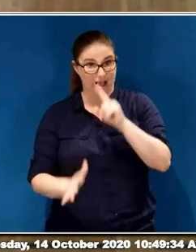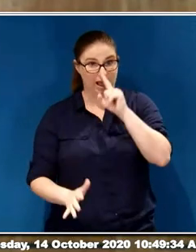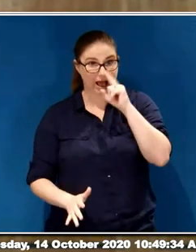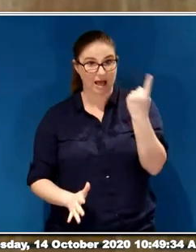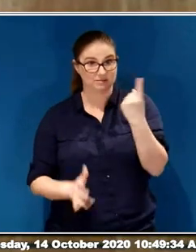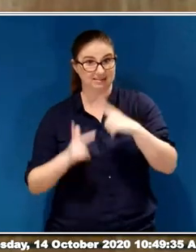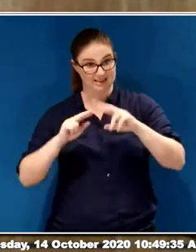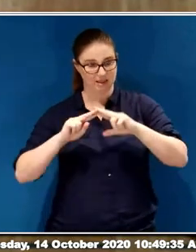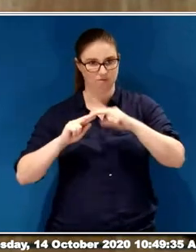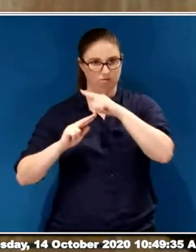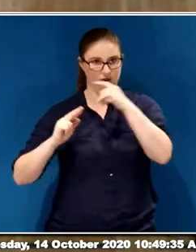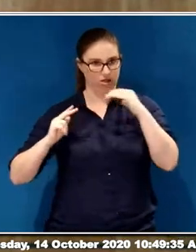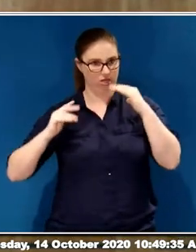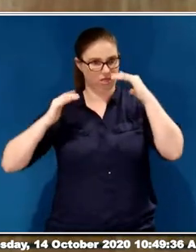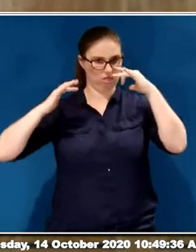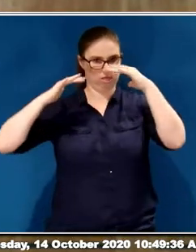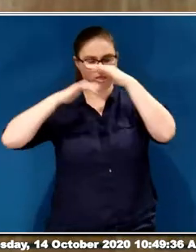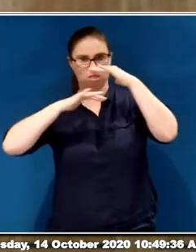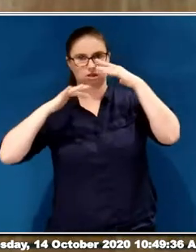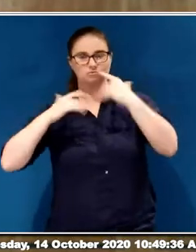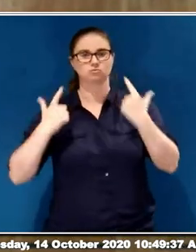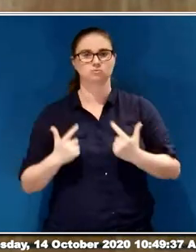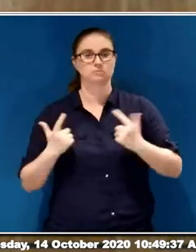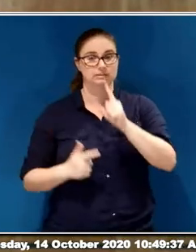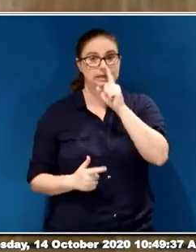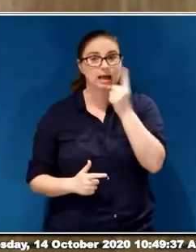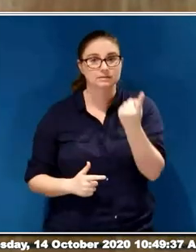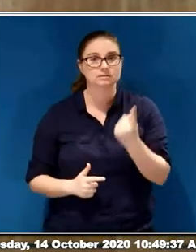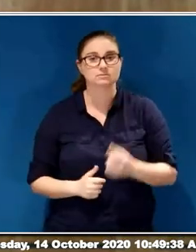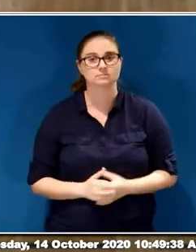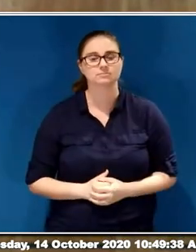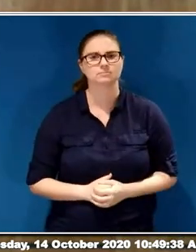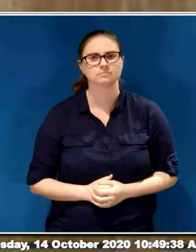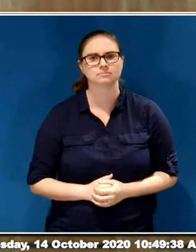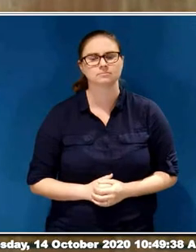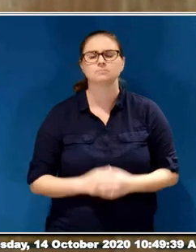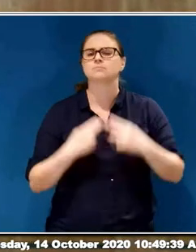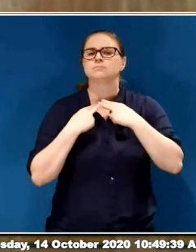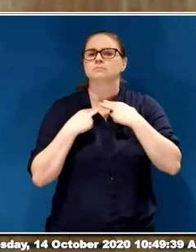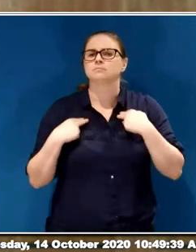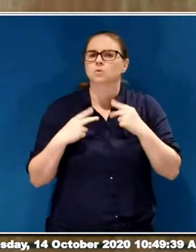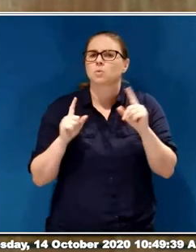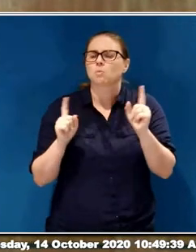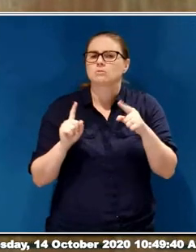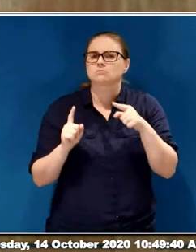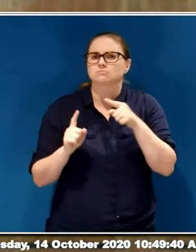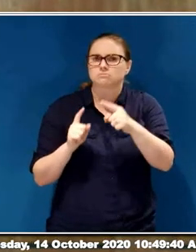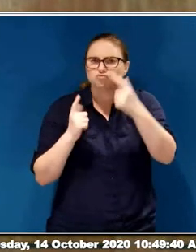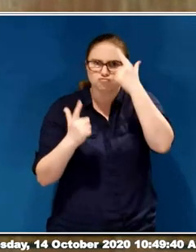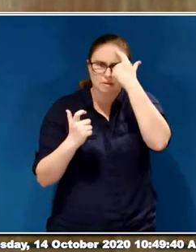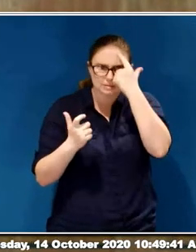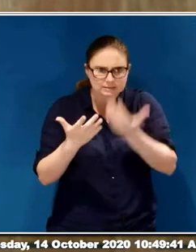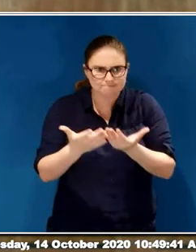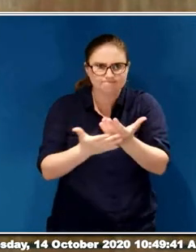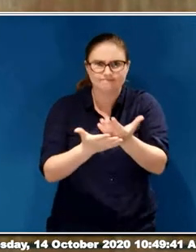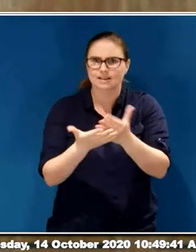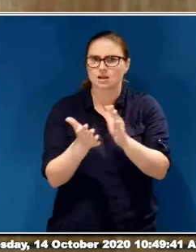Was there any recommendation as to how he could be assisted? Yes, the recommendation that the psychiatrist put in place was that